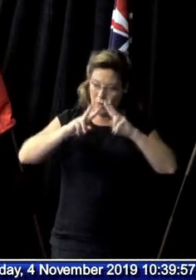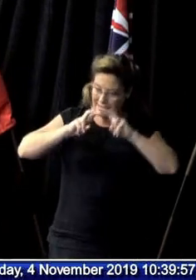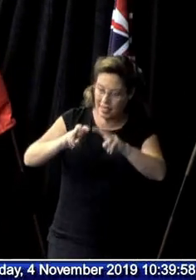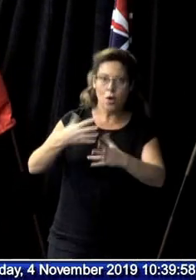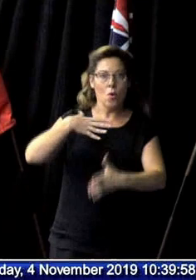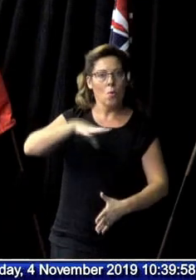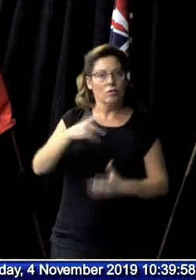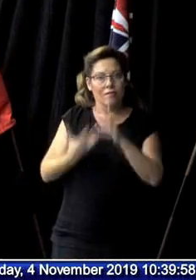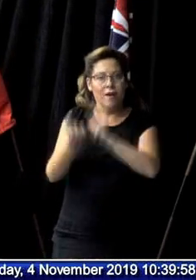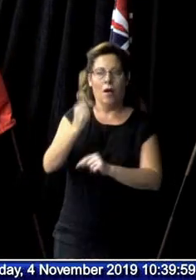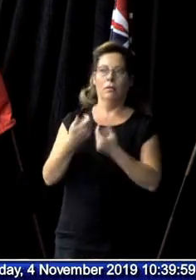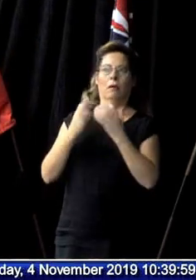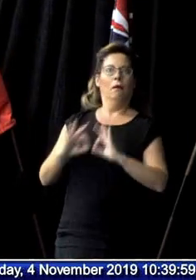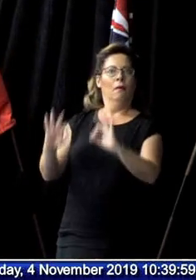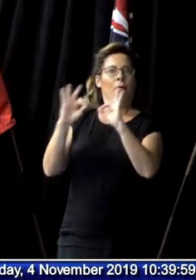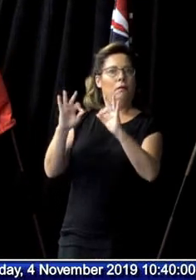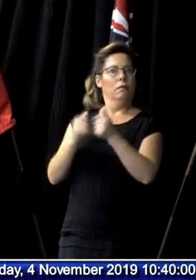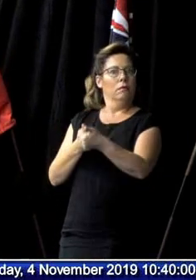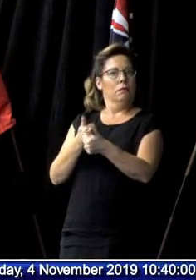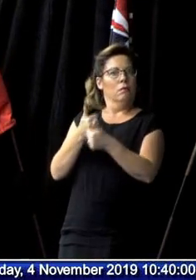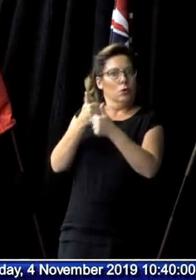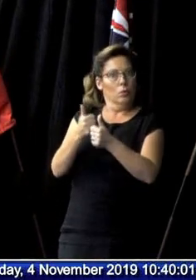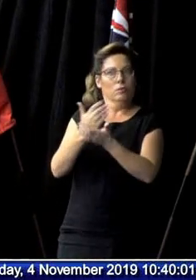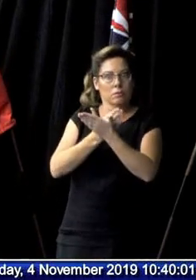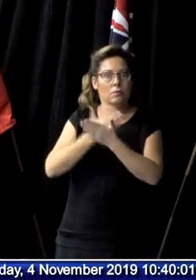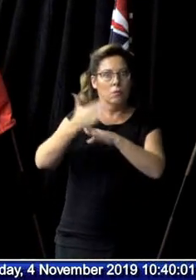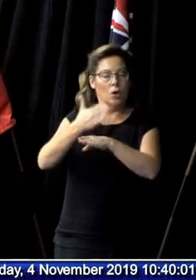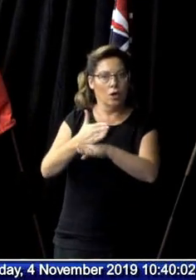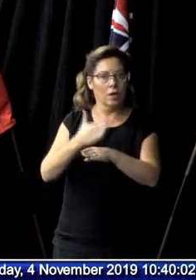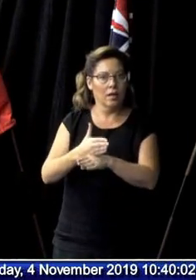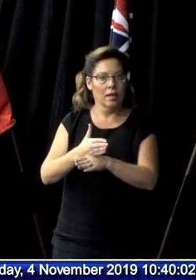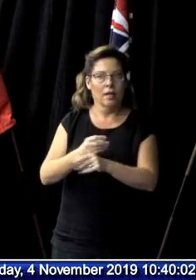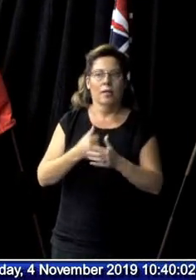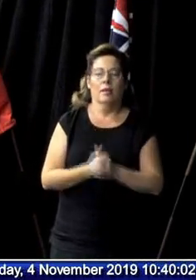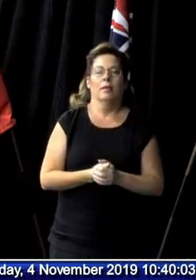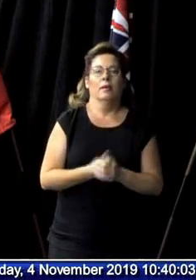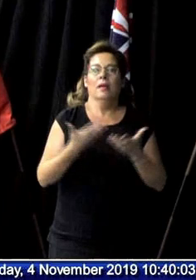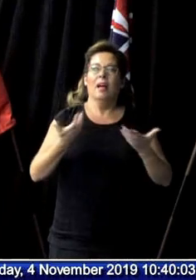imply that it has a poor record in Australia in implementing a policy of inclusive education.